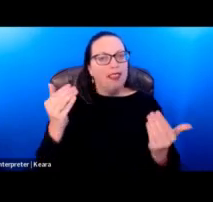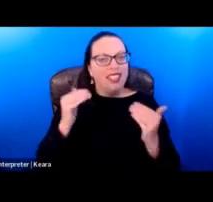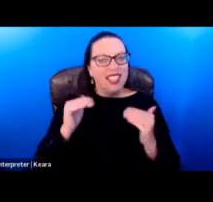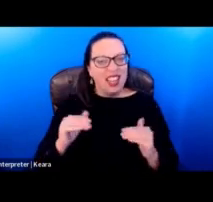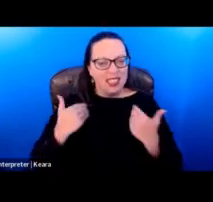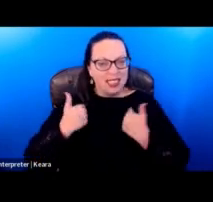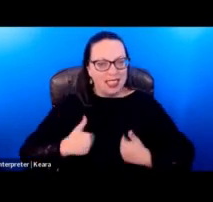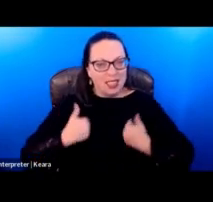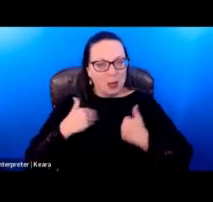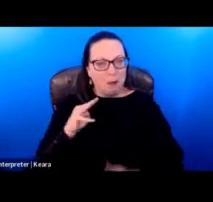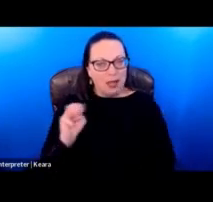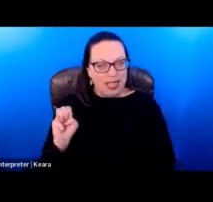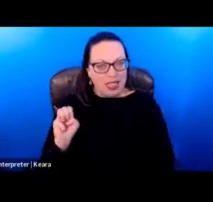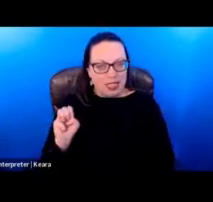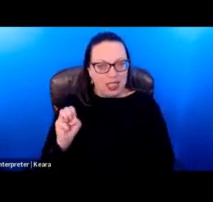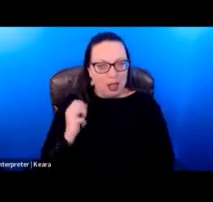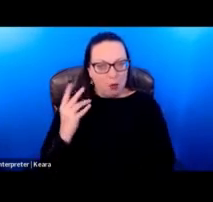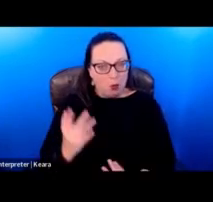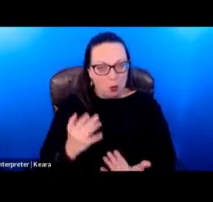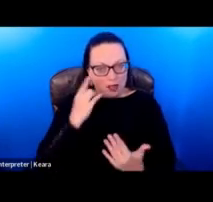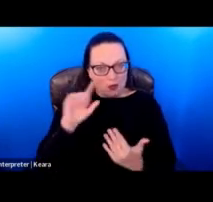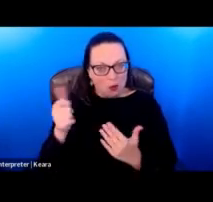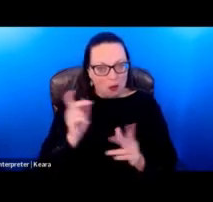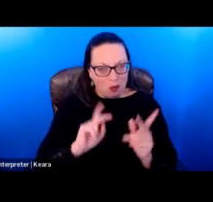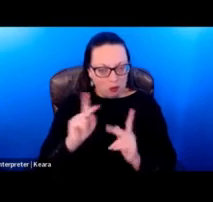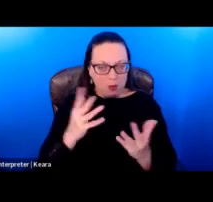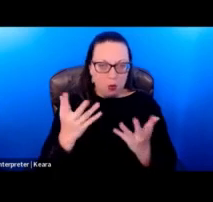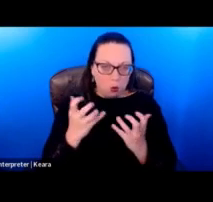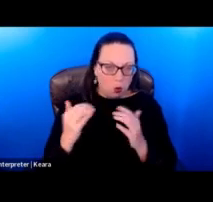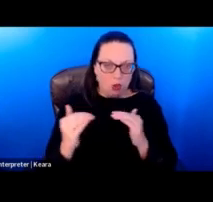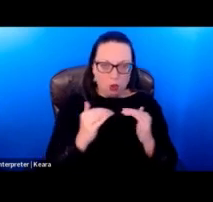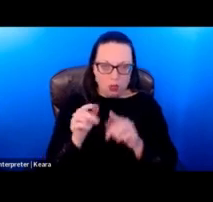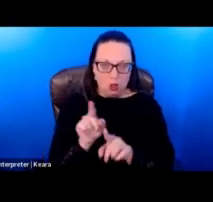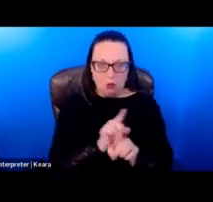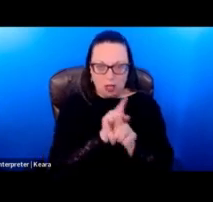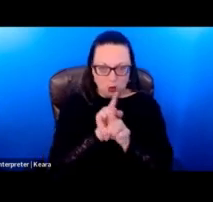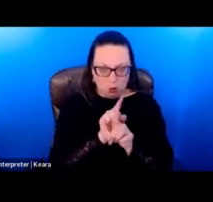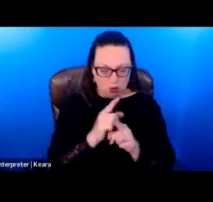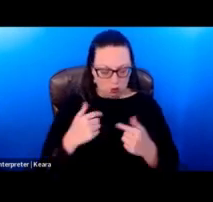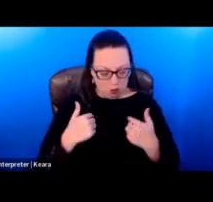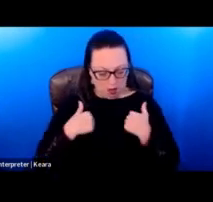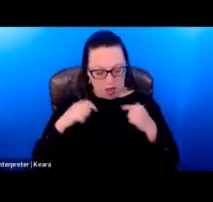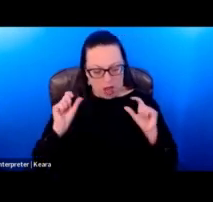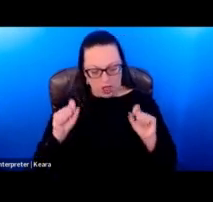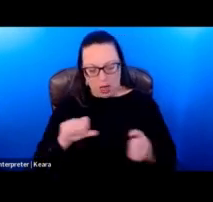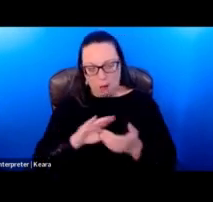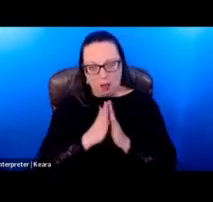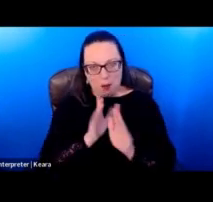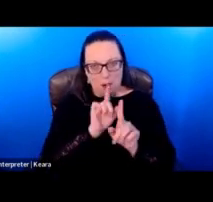other people who want to peer mentor, so that I can be a mentor to other people and to